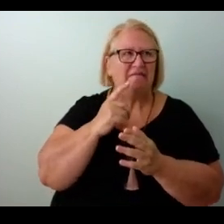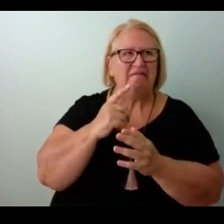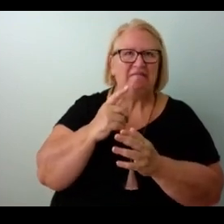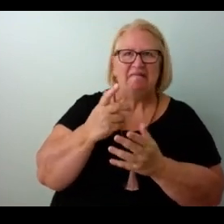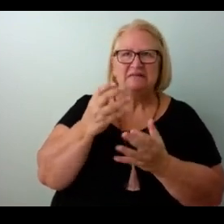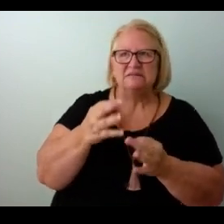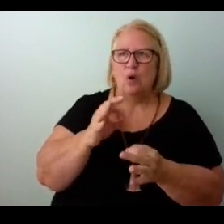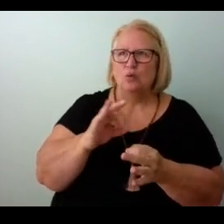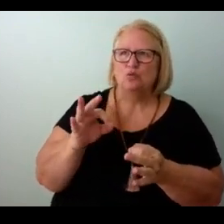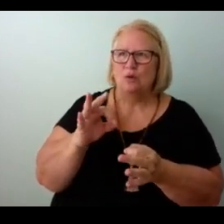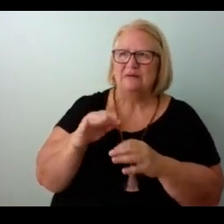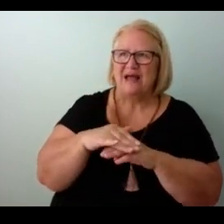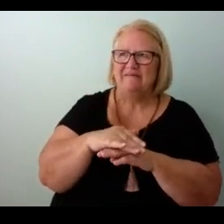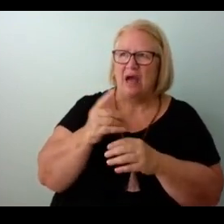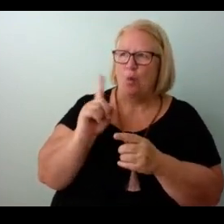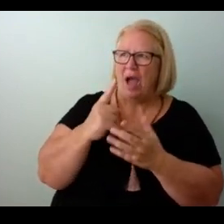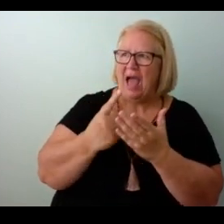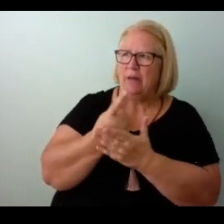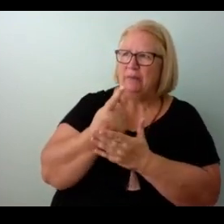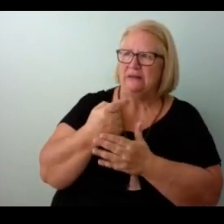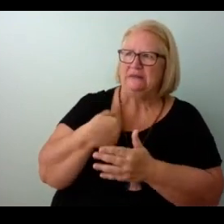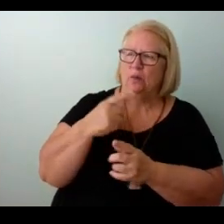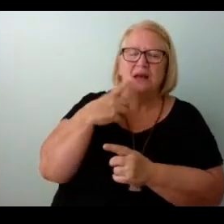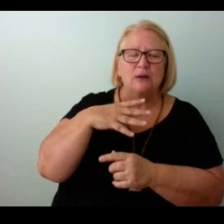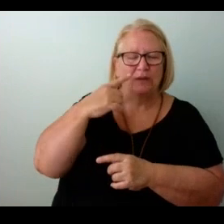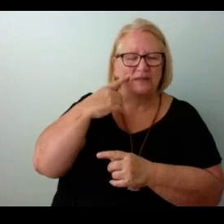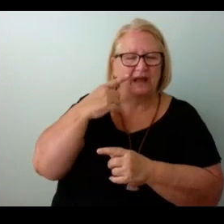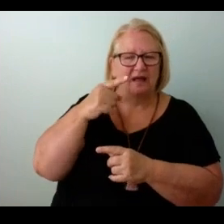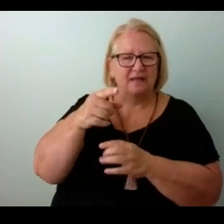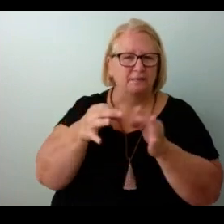Yeah, that's a great tip. Thanks, Paul.